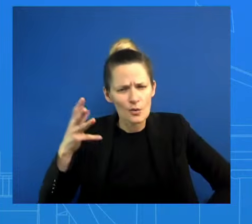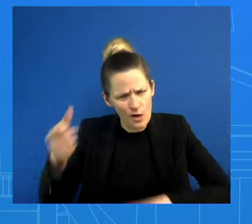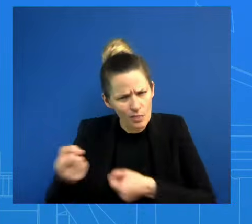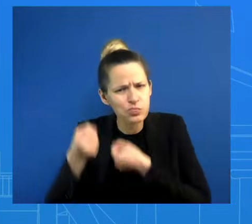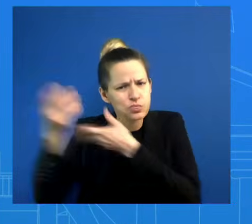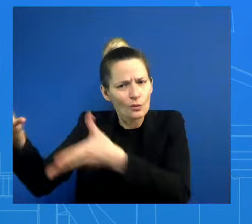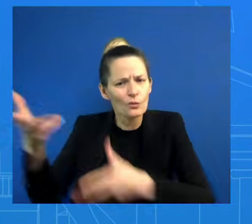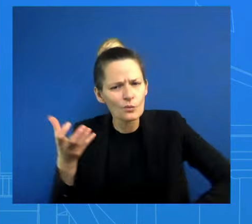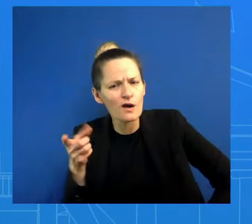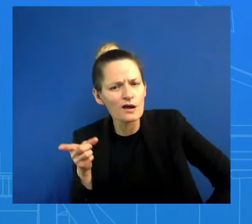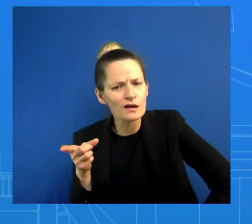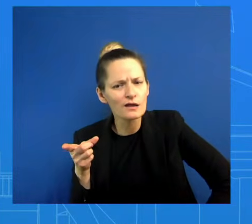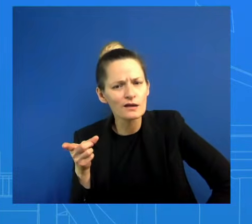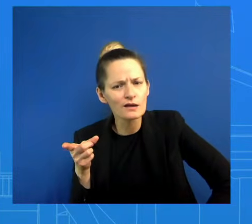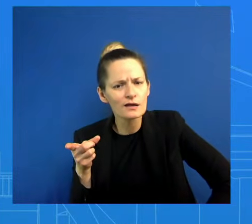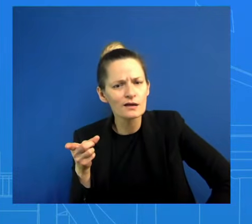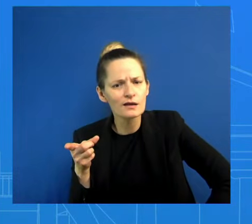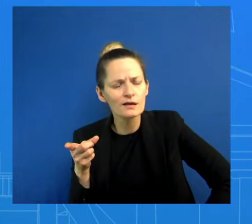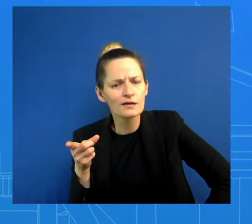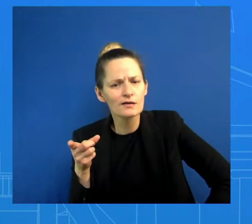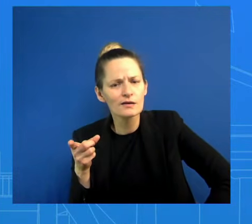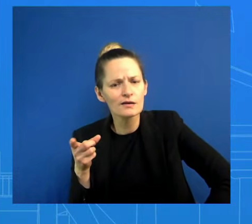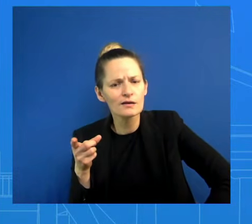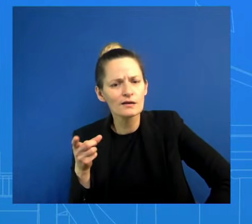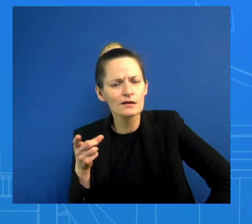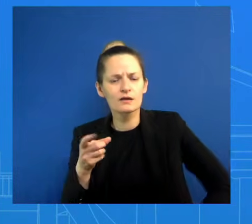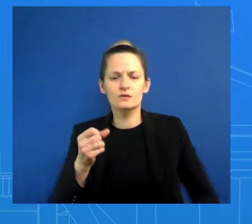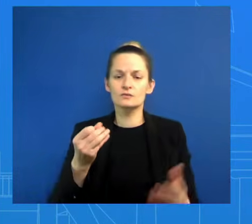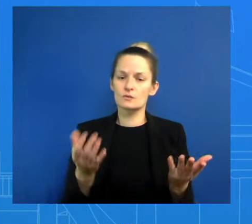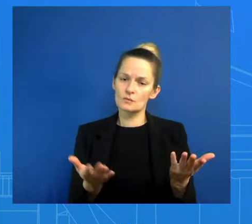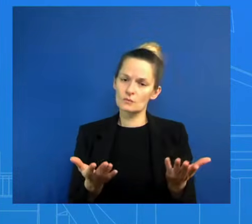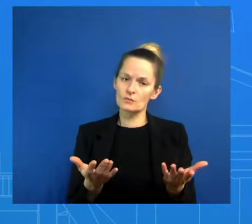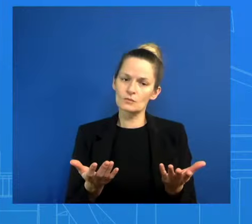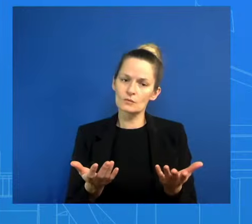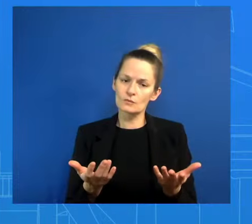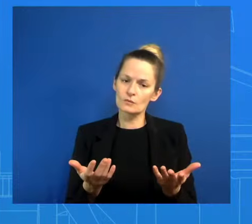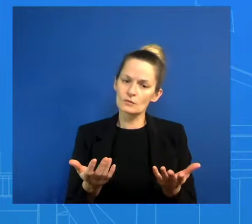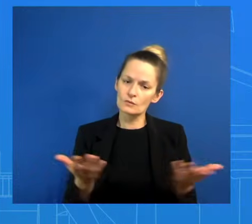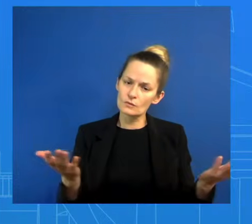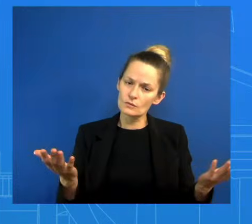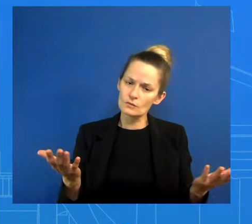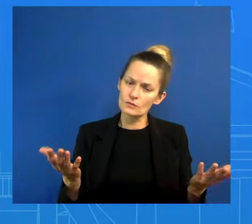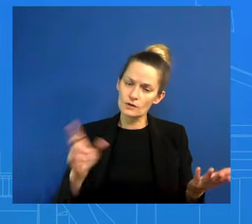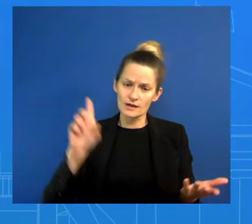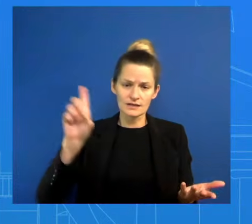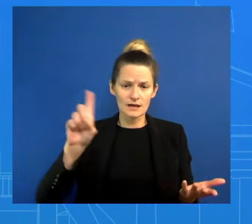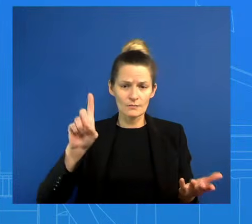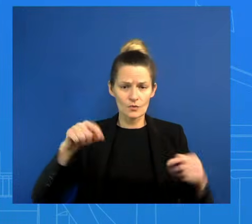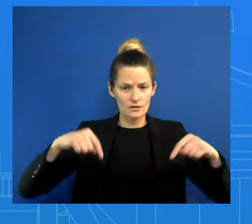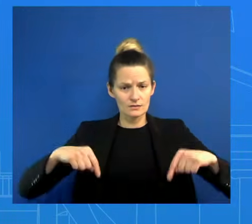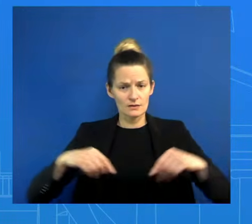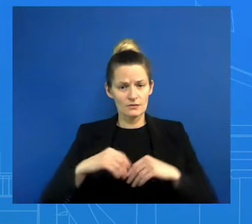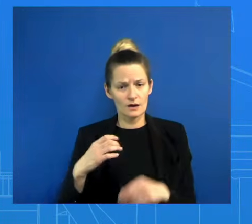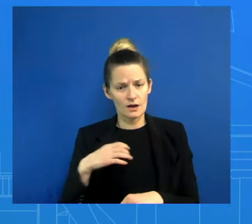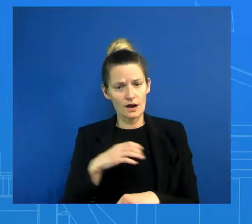what you're seeing from Democrats in D.C. -- in Congress, is that they are taking action to lower costs for the American people.